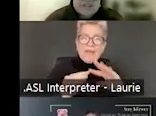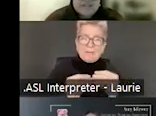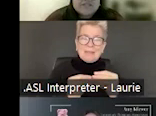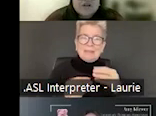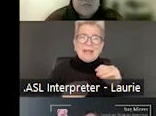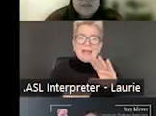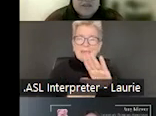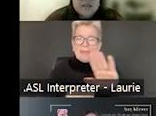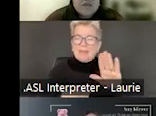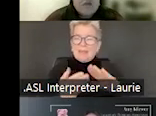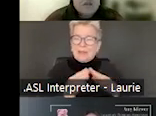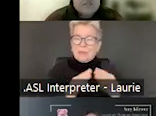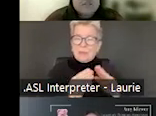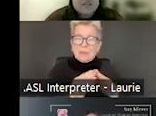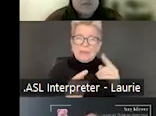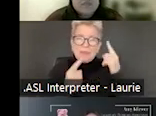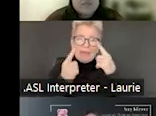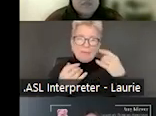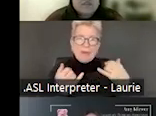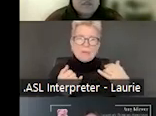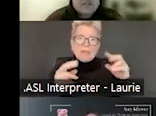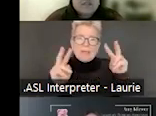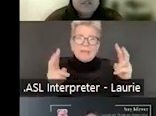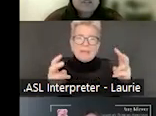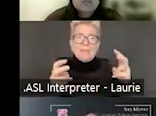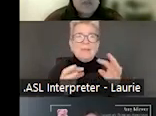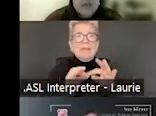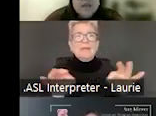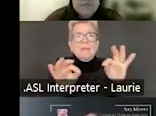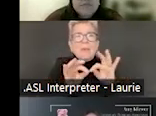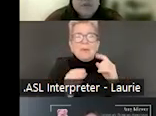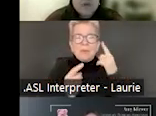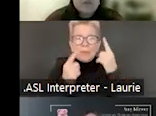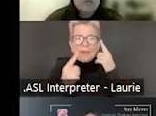today's topic, I want us to think about the various exchanges we have when